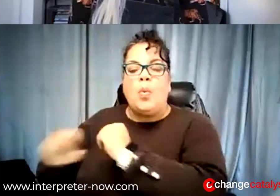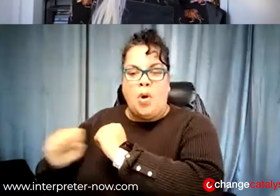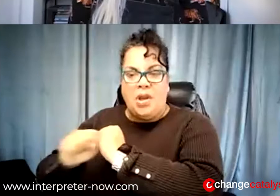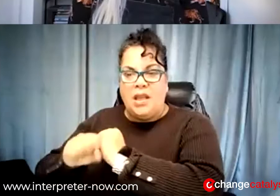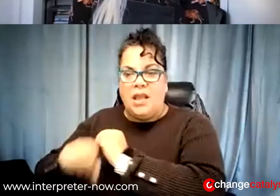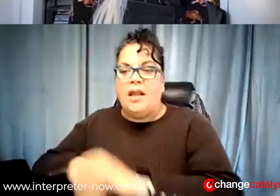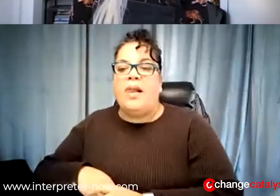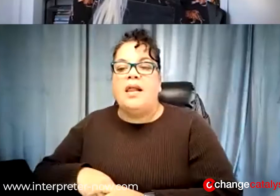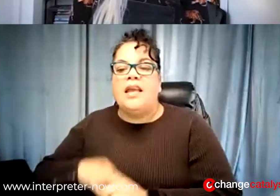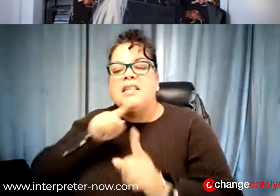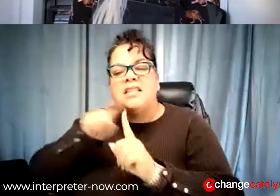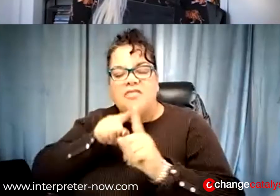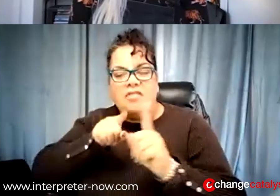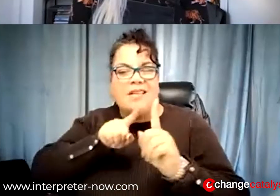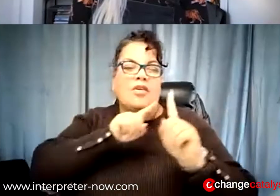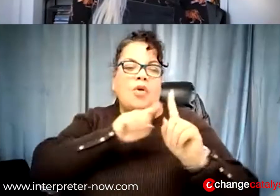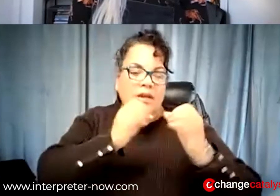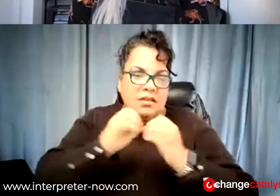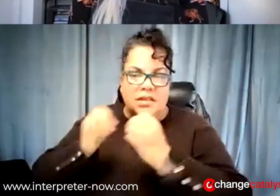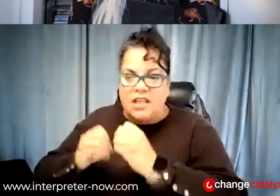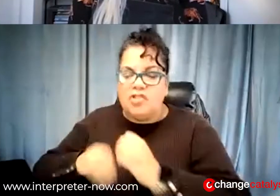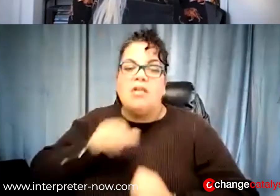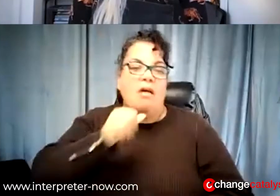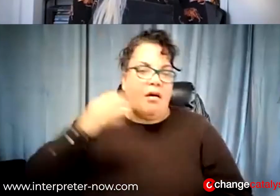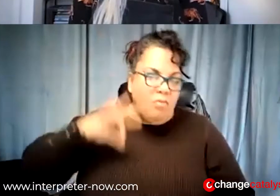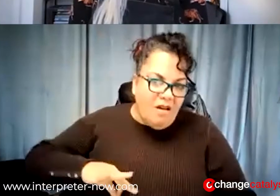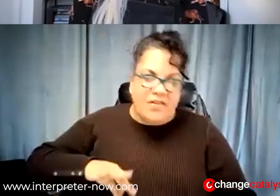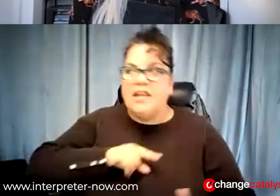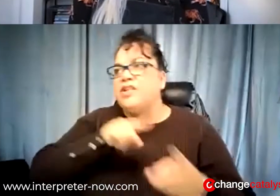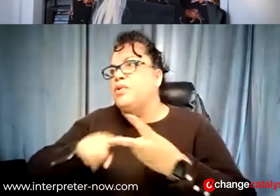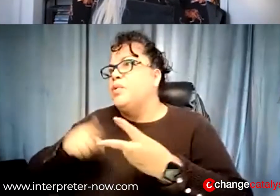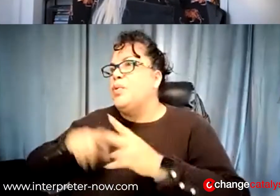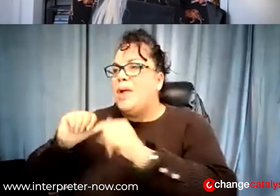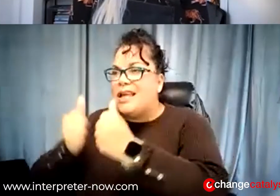lots of different organization types, from nonprofits to the agency world to entertainment.